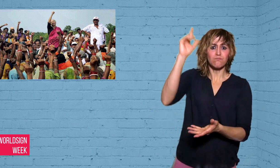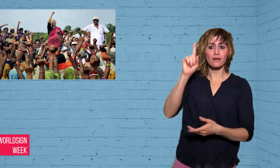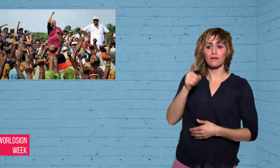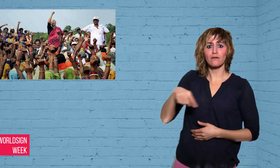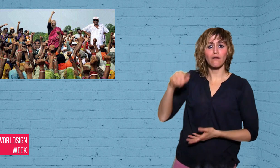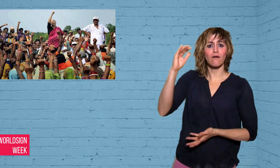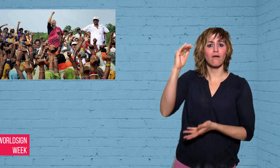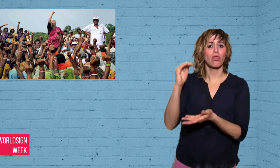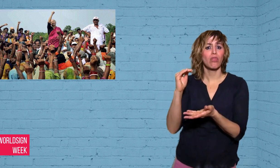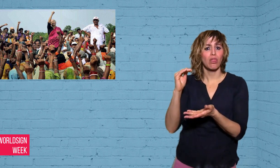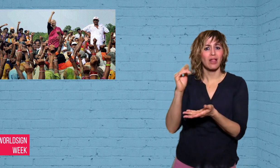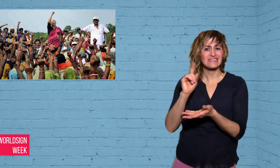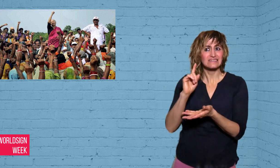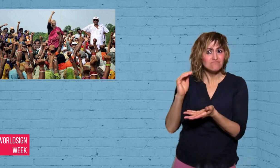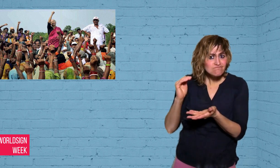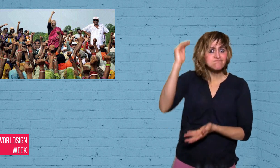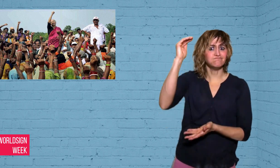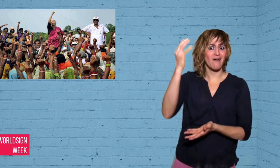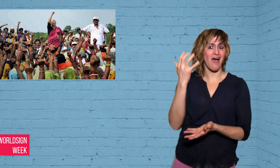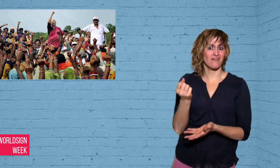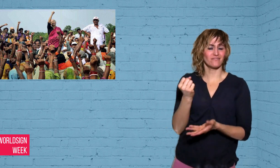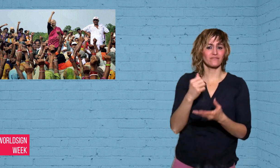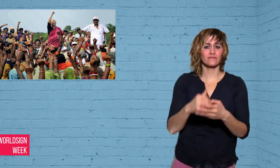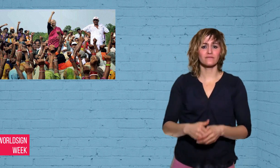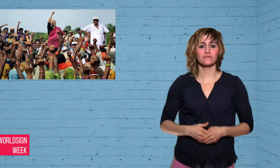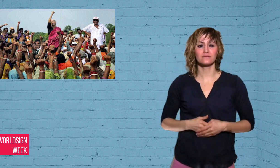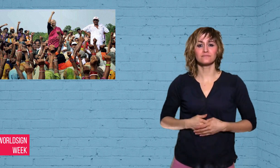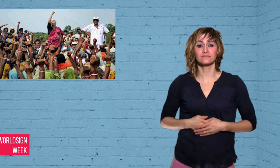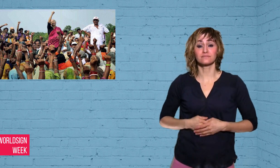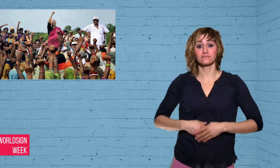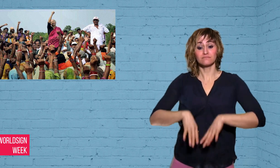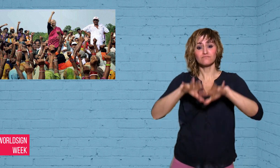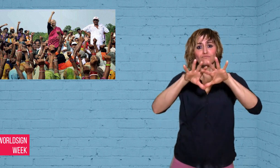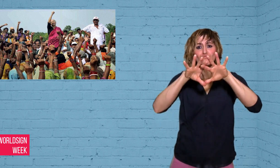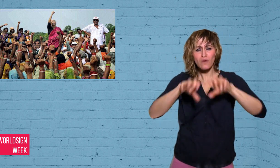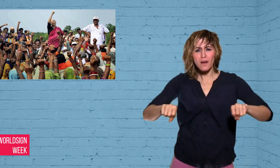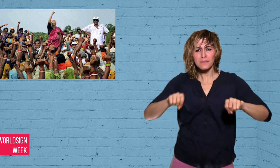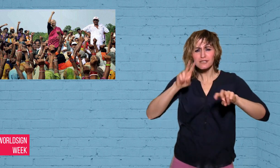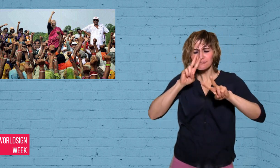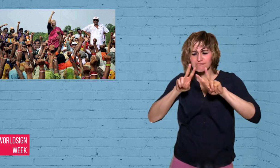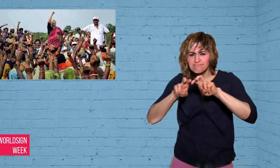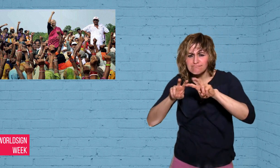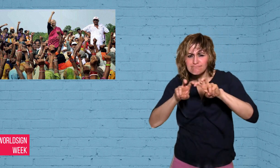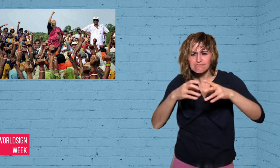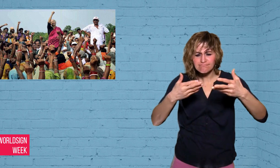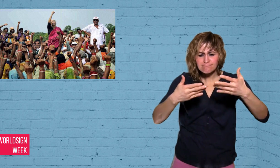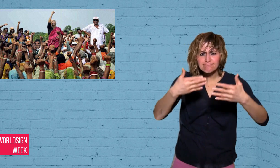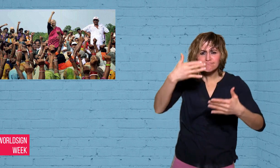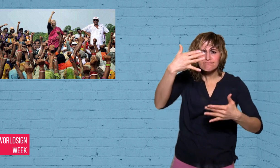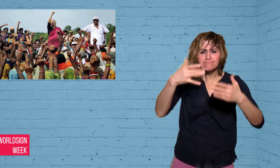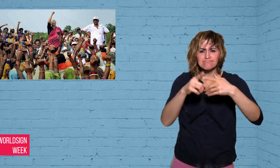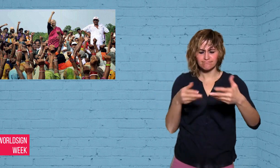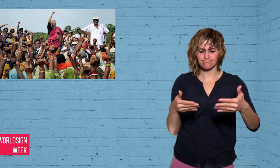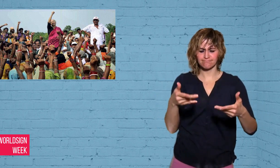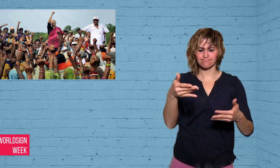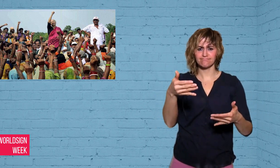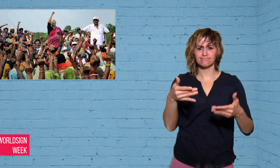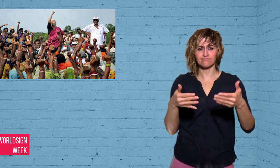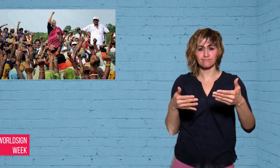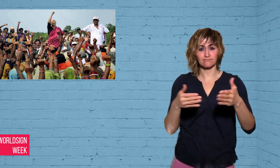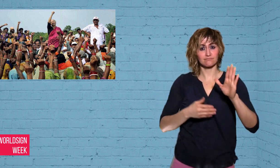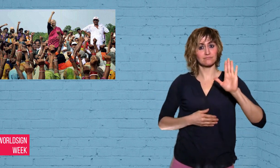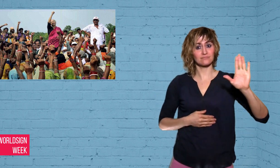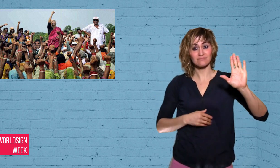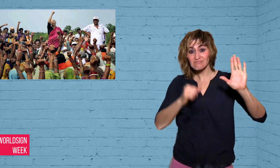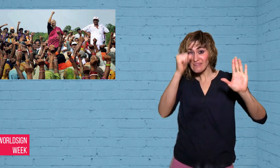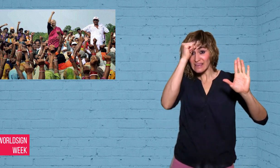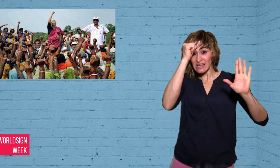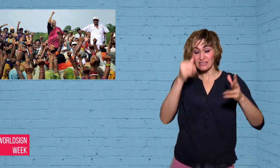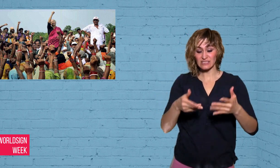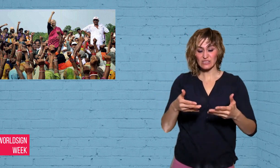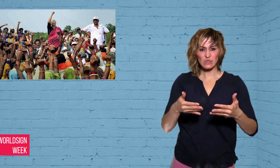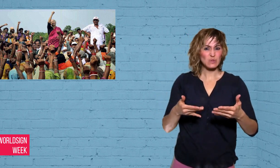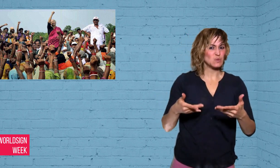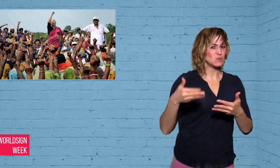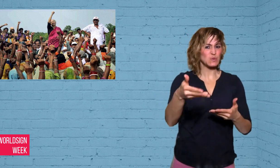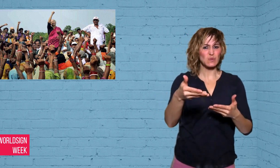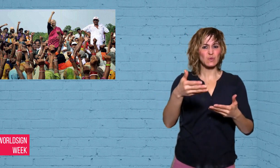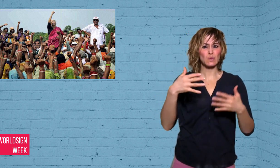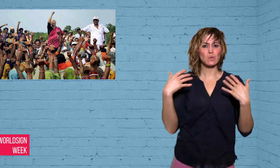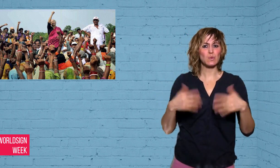Rape statistics for India is overwhelming: